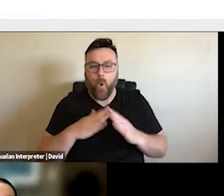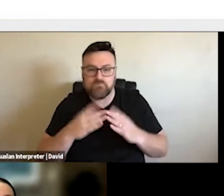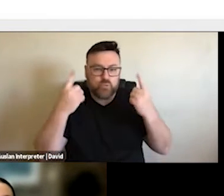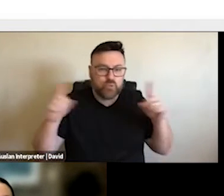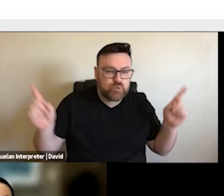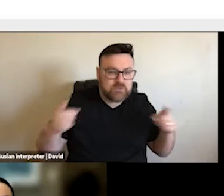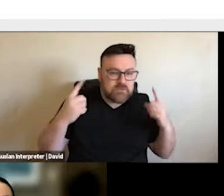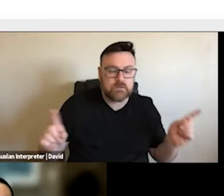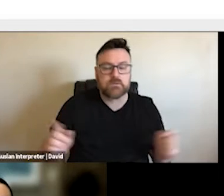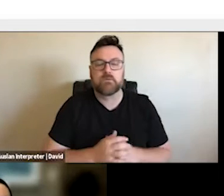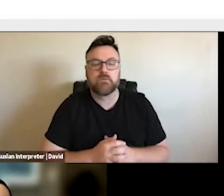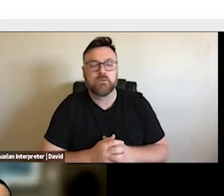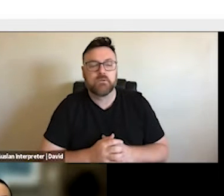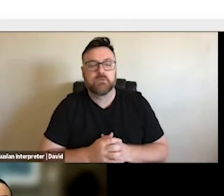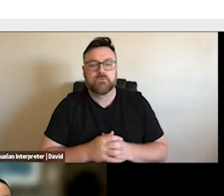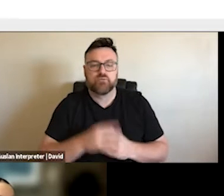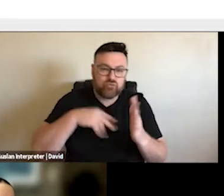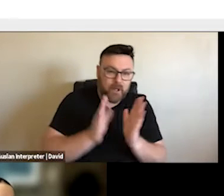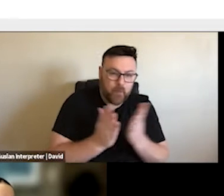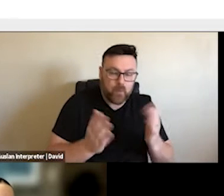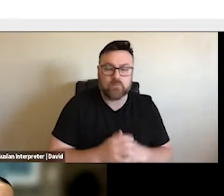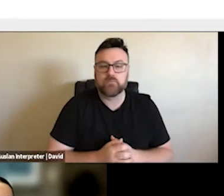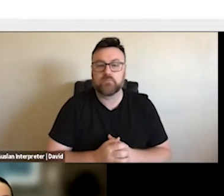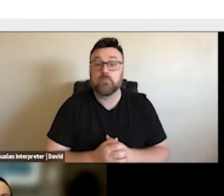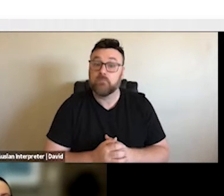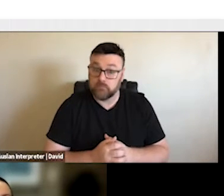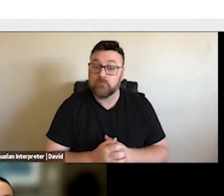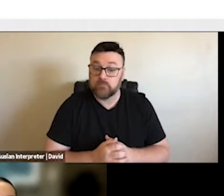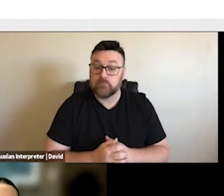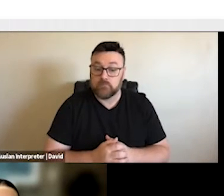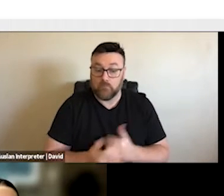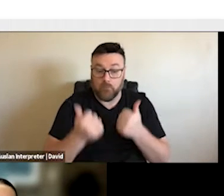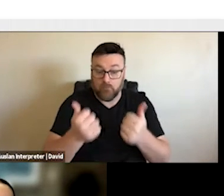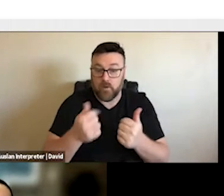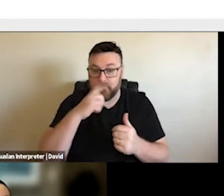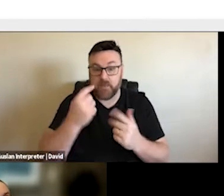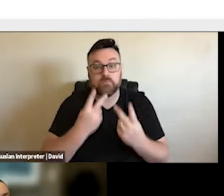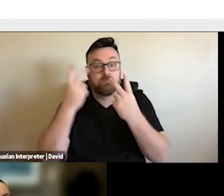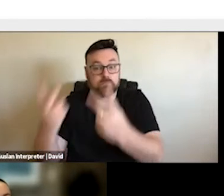It's a really common thing to be doing out of lockdown. Making arts and crafts, making music.